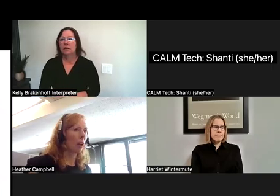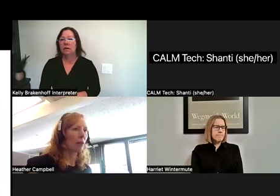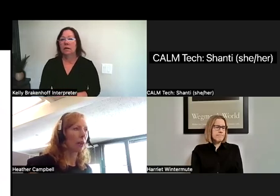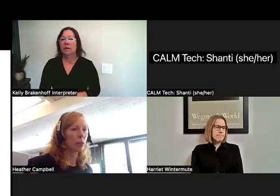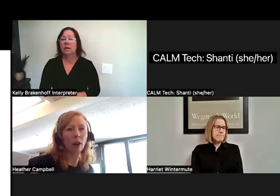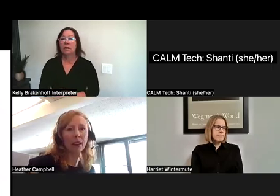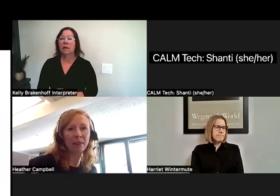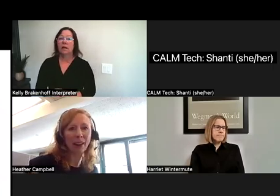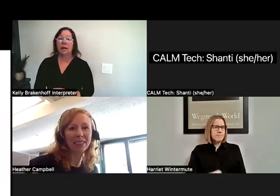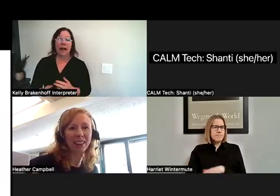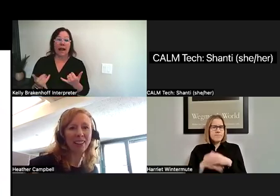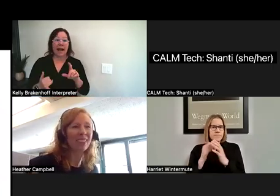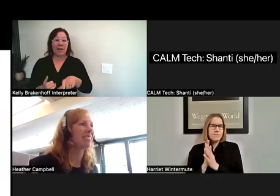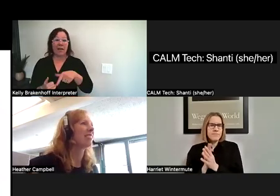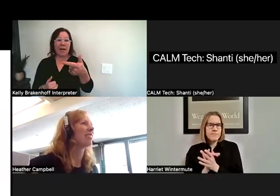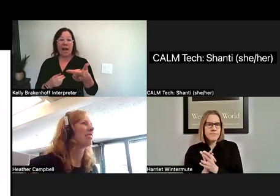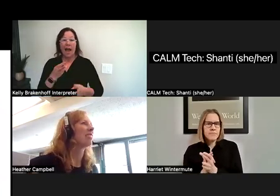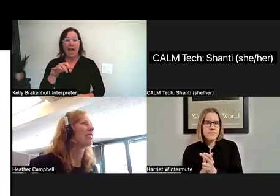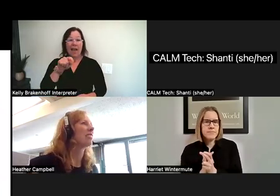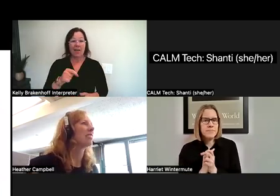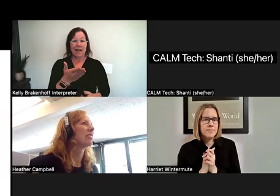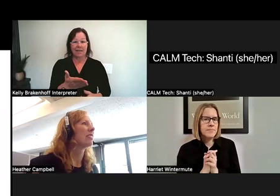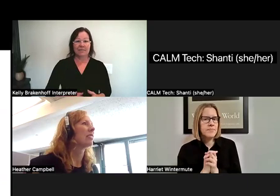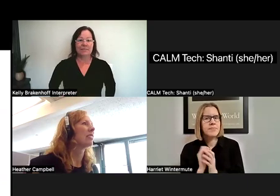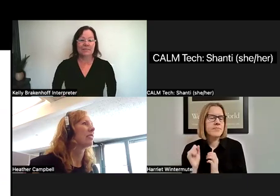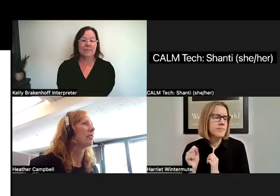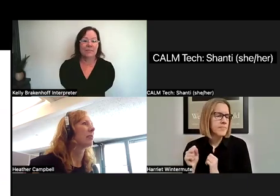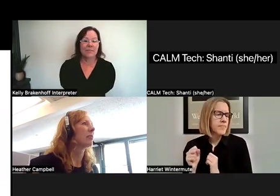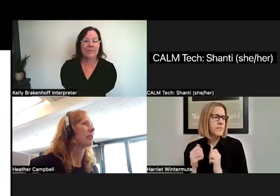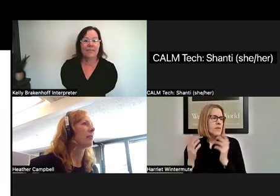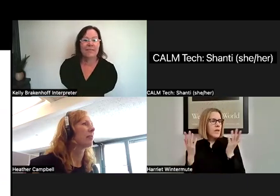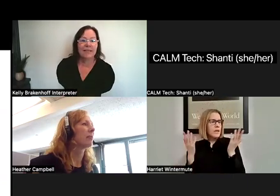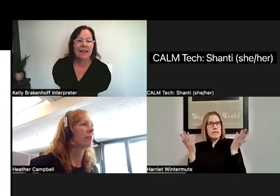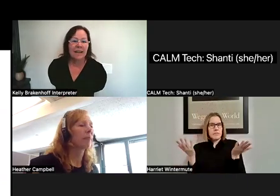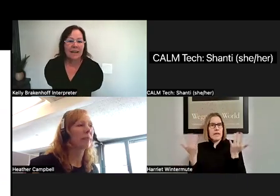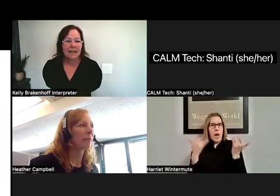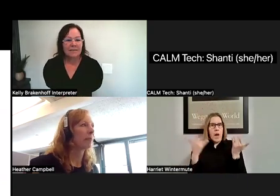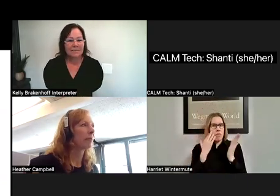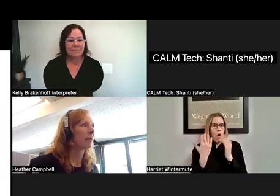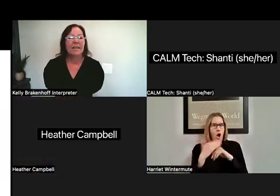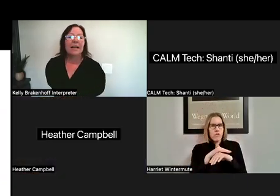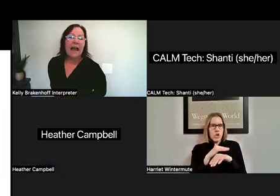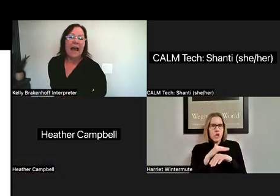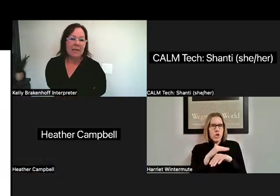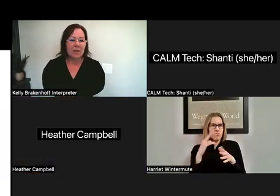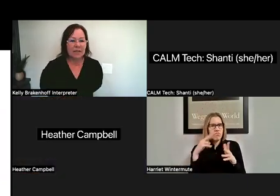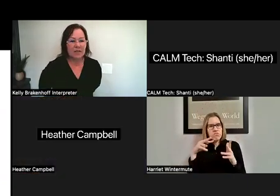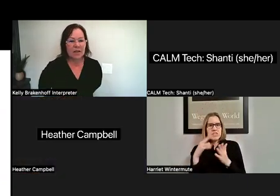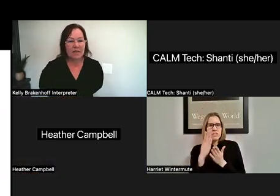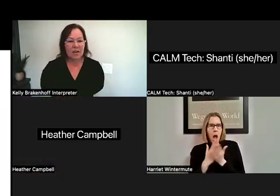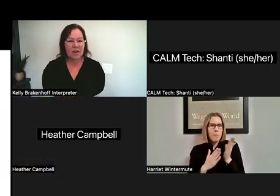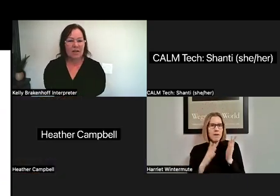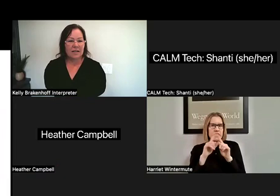All right. So I'll hand it back to Harriet. >> Harries Wintemute: Now I'm going to cover